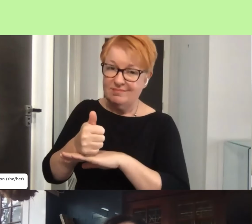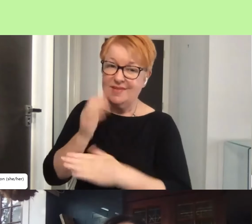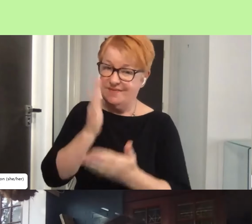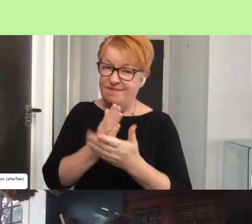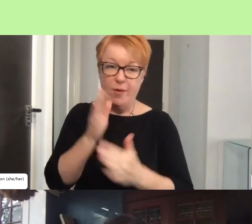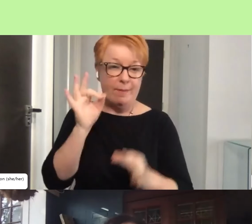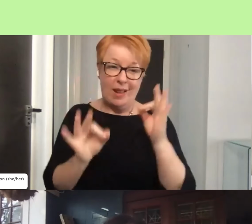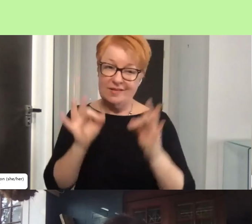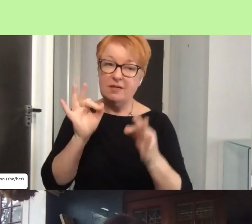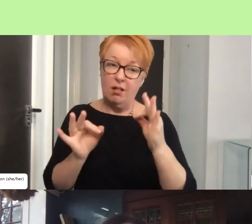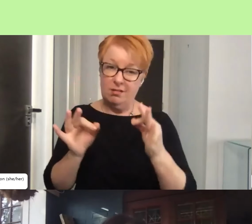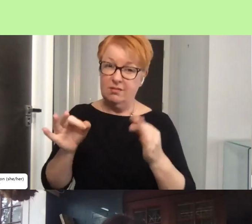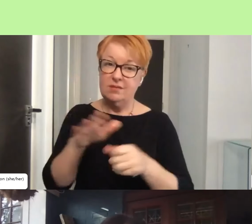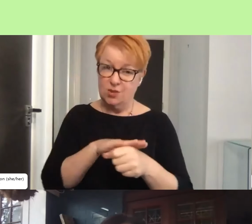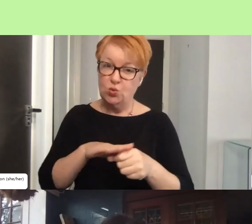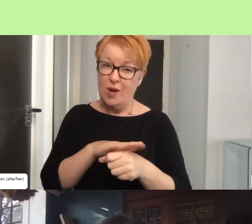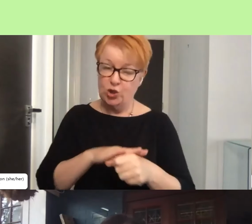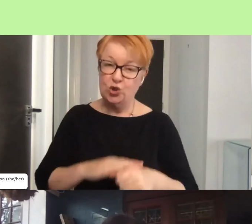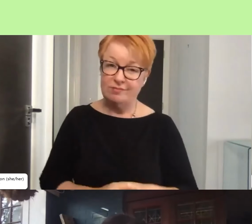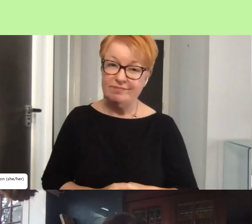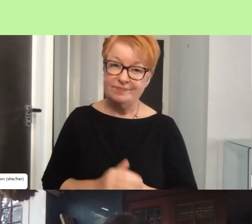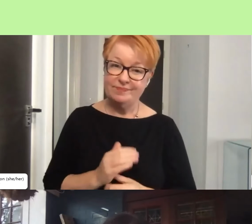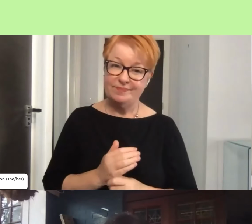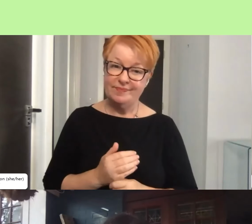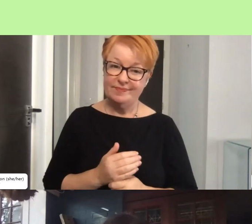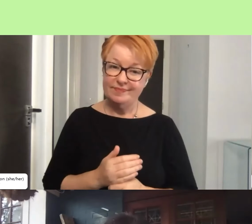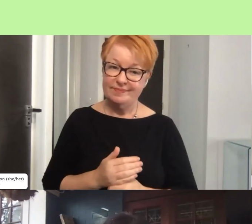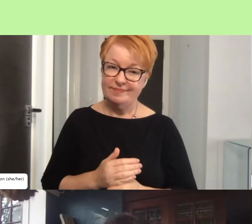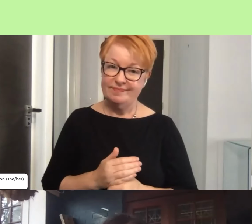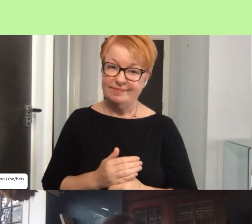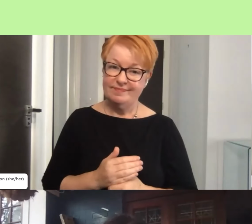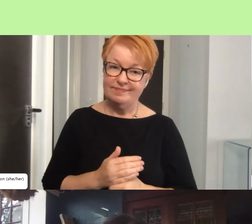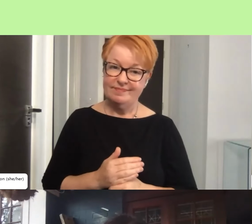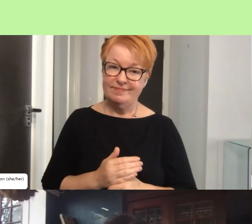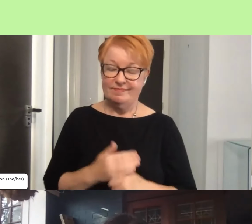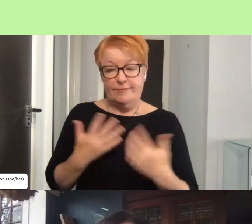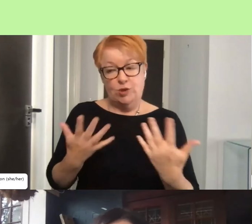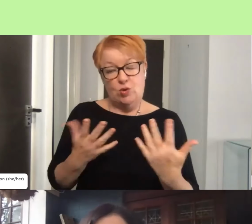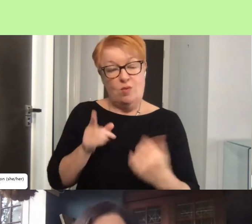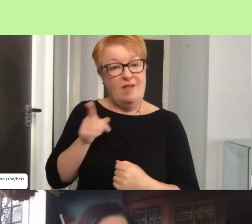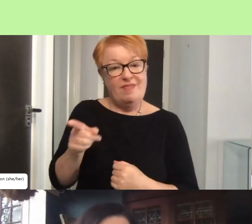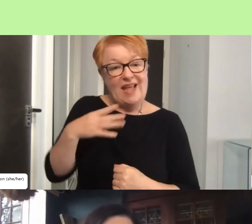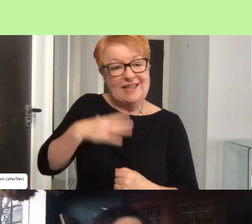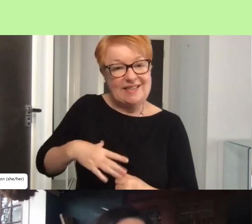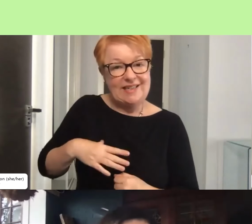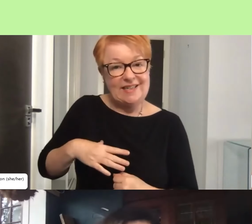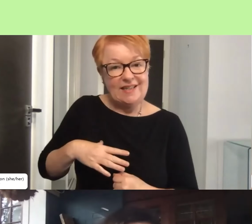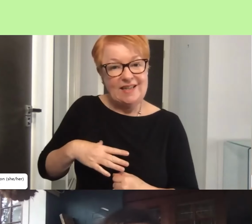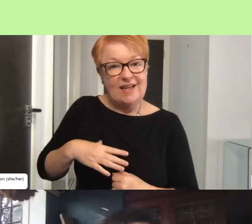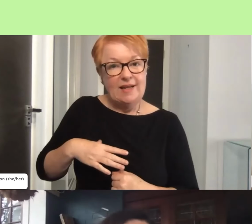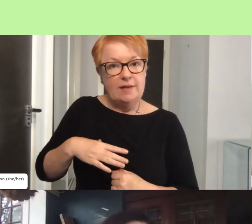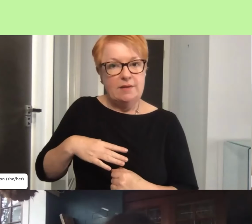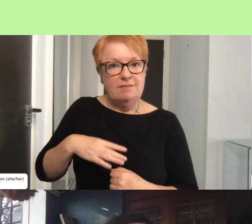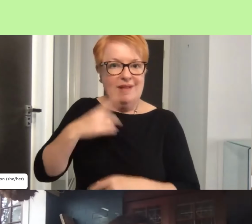And it is there all surplus values for the institutions in order to get next year's funding or you know, anything like that.